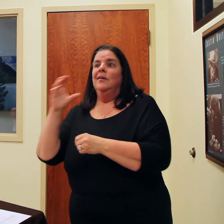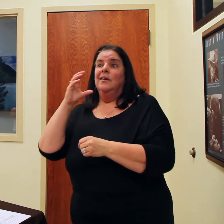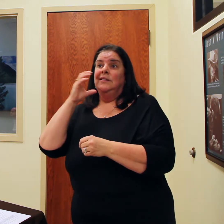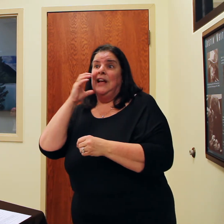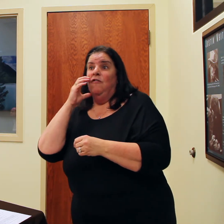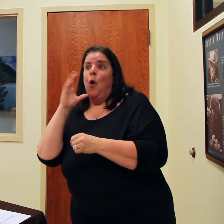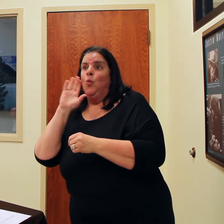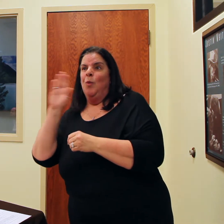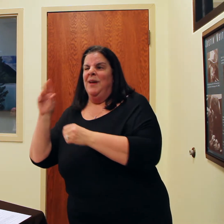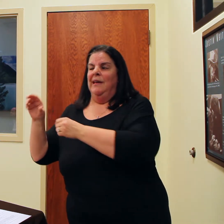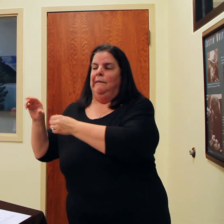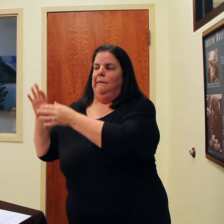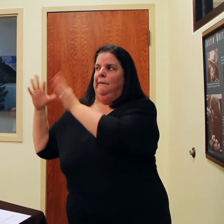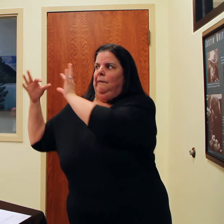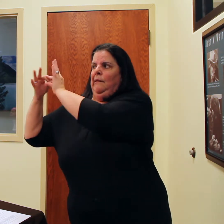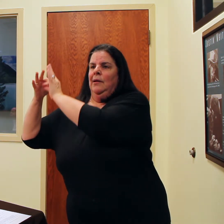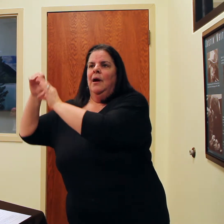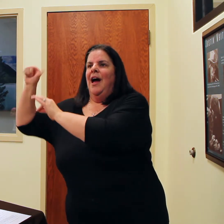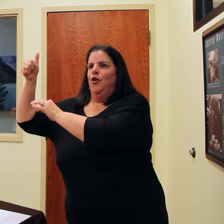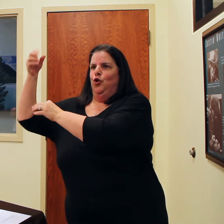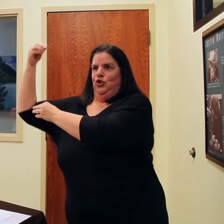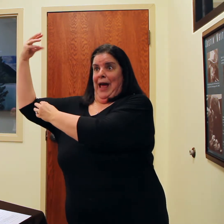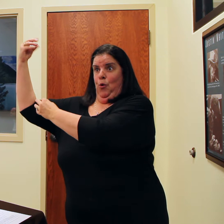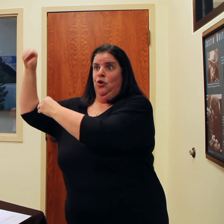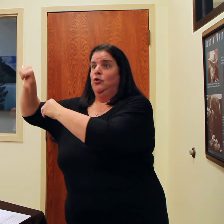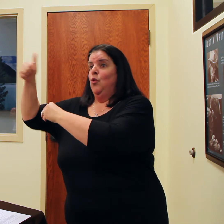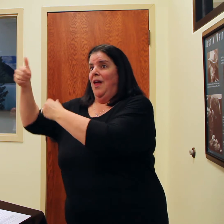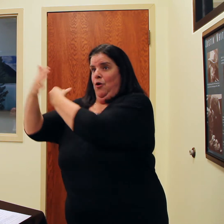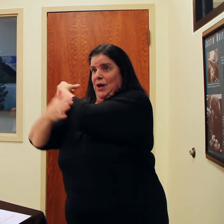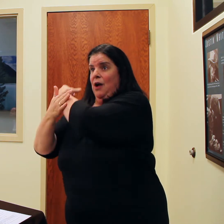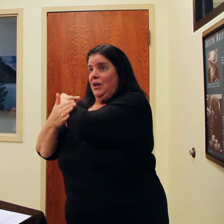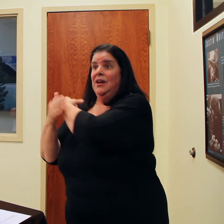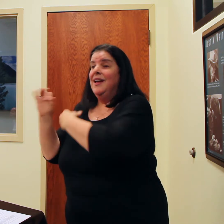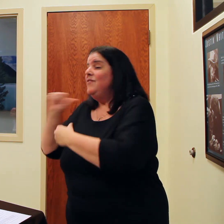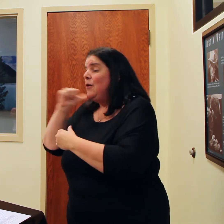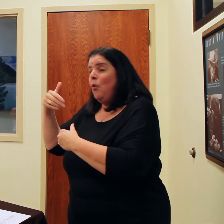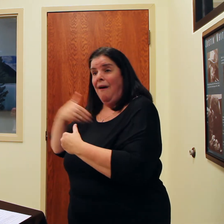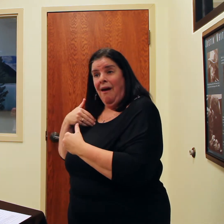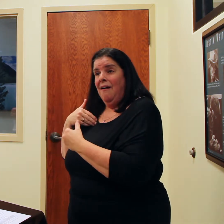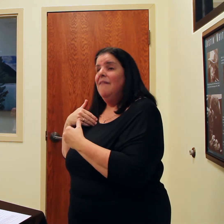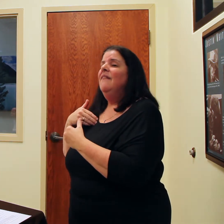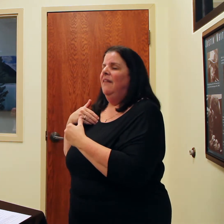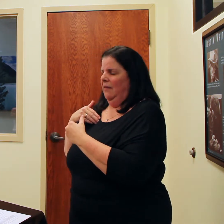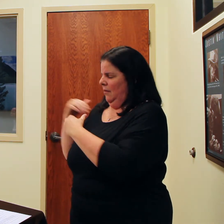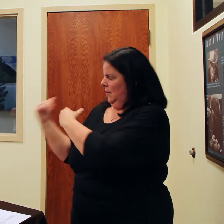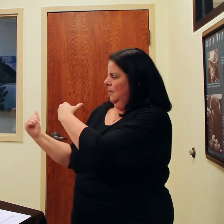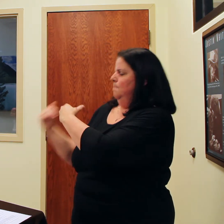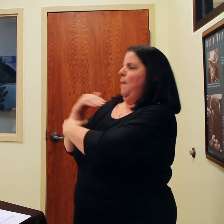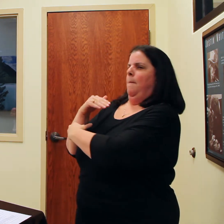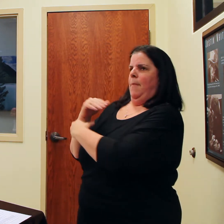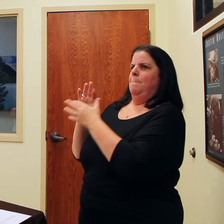a neighboring county's tower and if they don't have it, you will receive a bounce back message that says the service is not available.